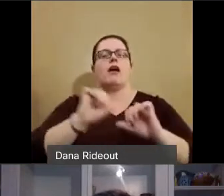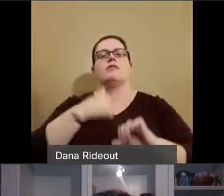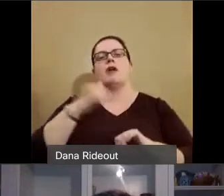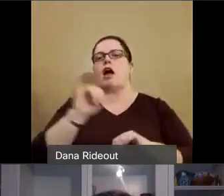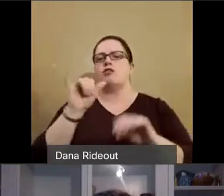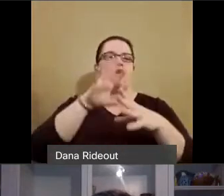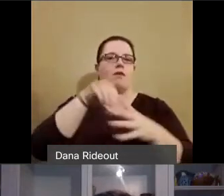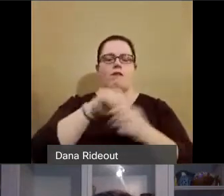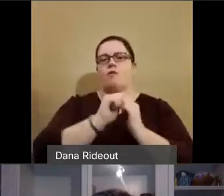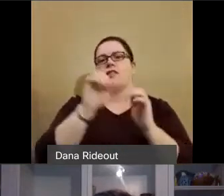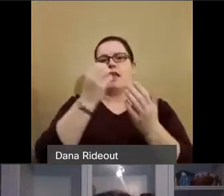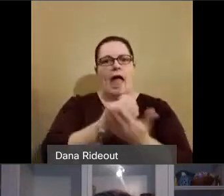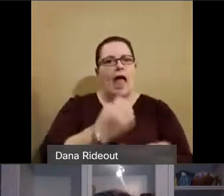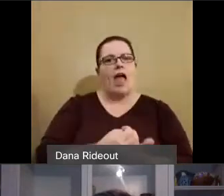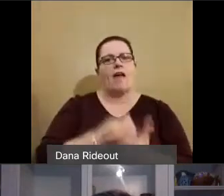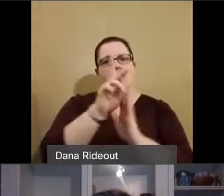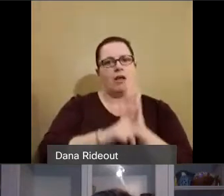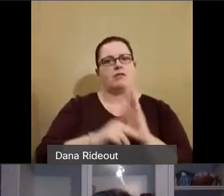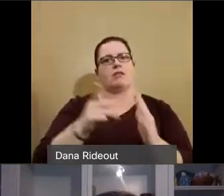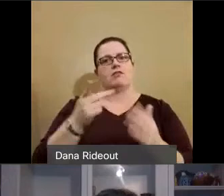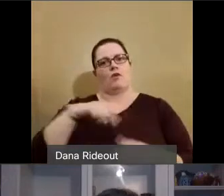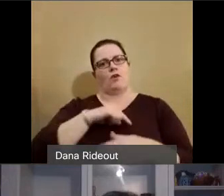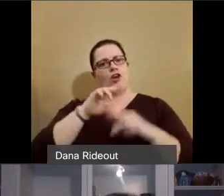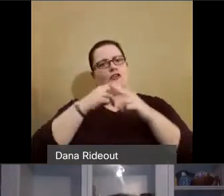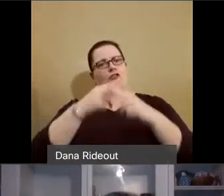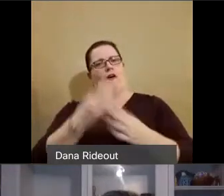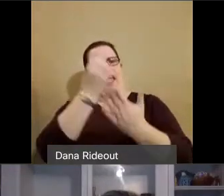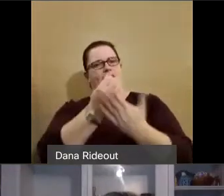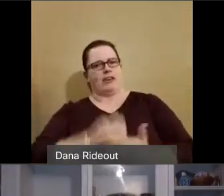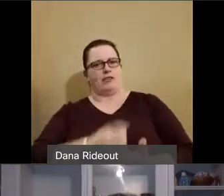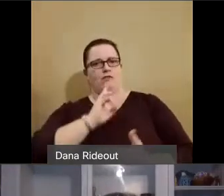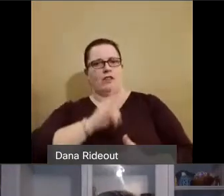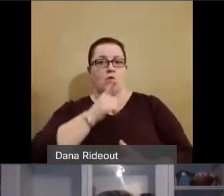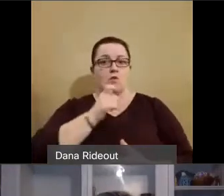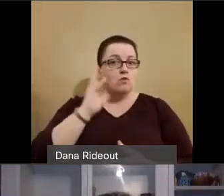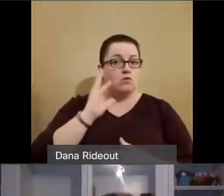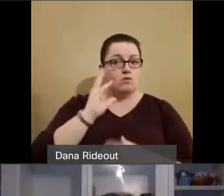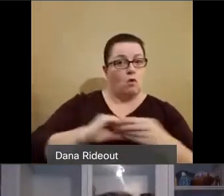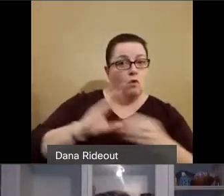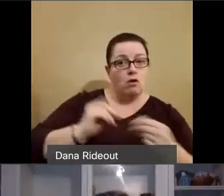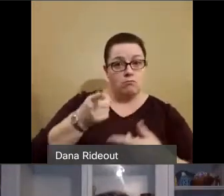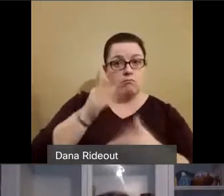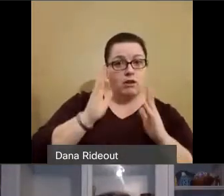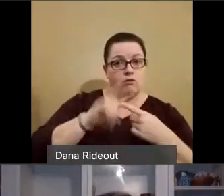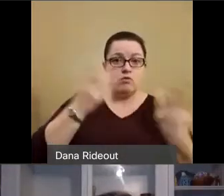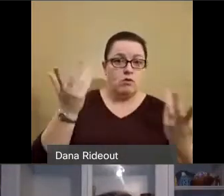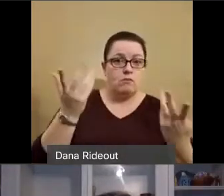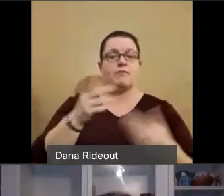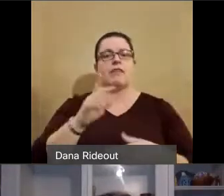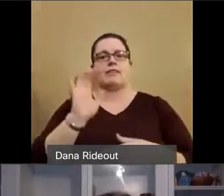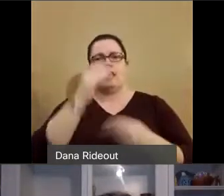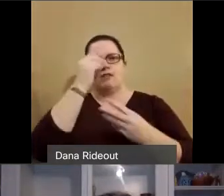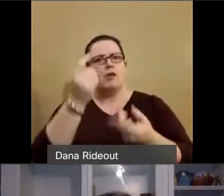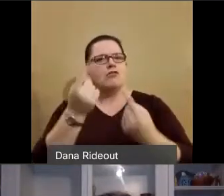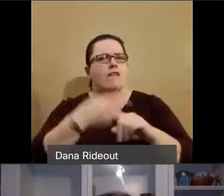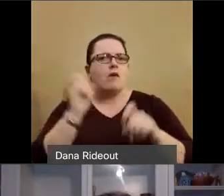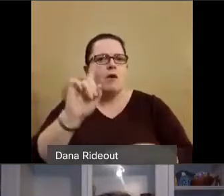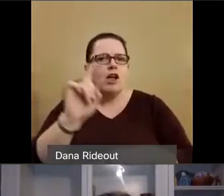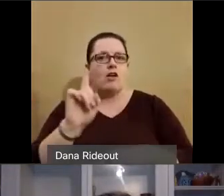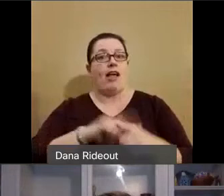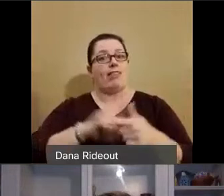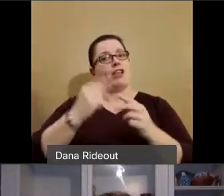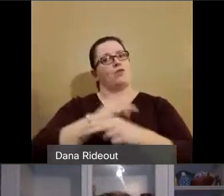Sends around what do we consider evidence whose stories are we listening to where are we getting that data. And then how is it getting used I don't care what anybody tells you.